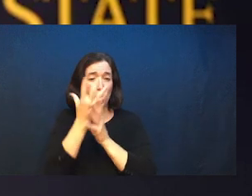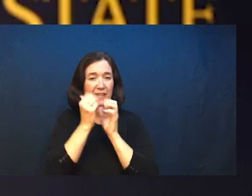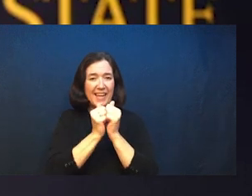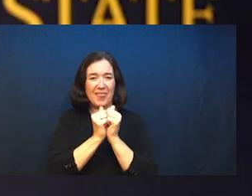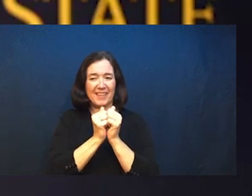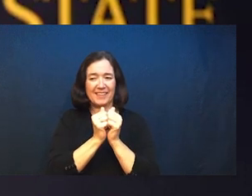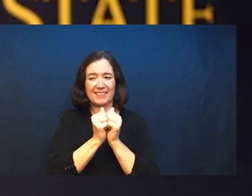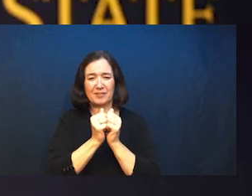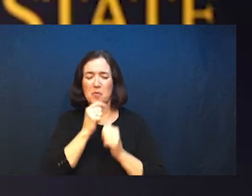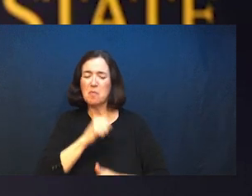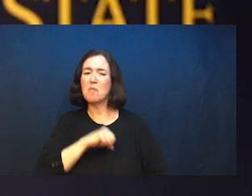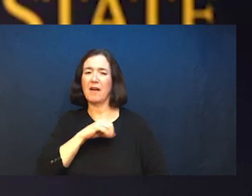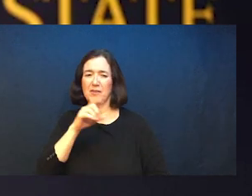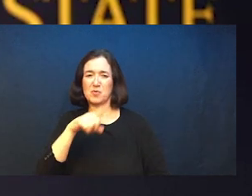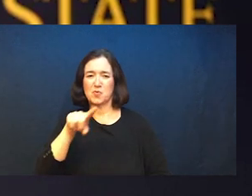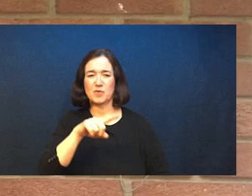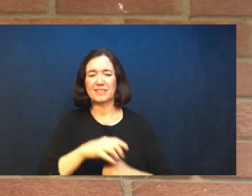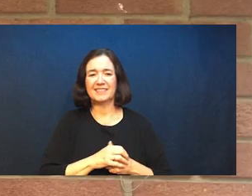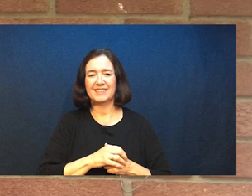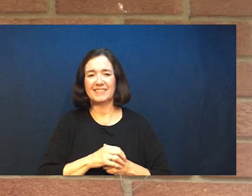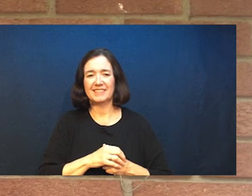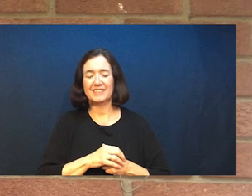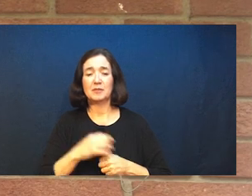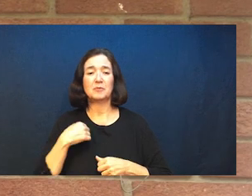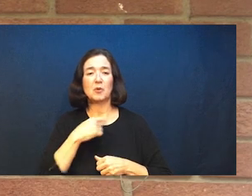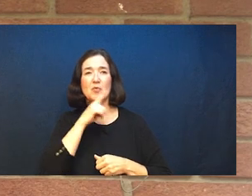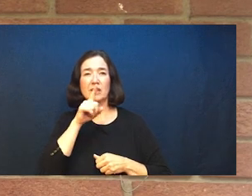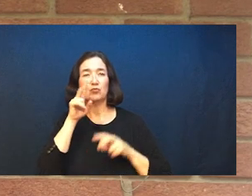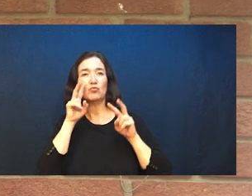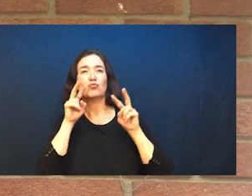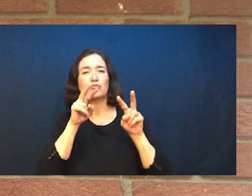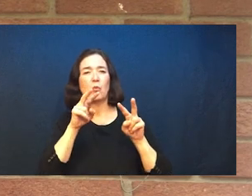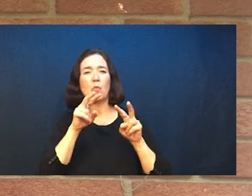We really look forward to all the things that you're going to accomplish moving forward.